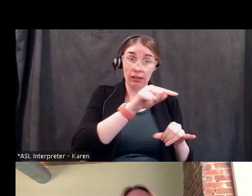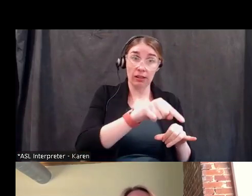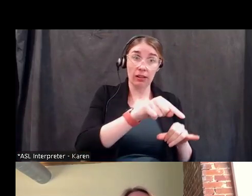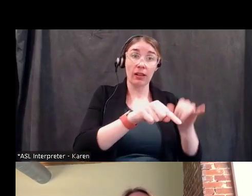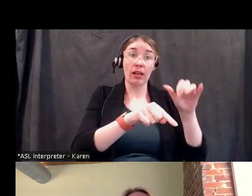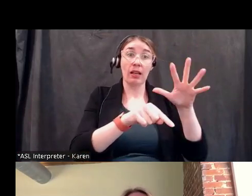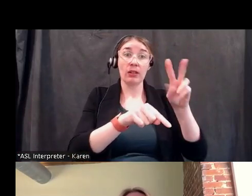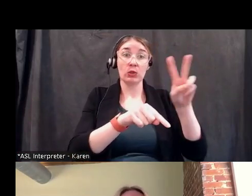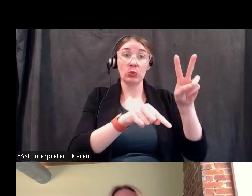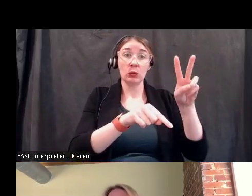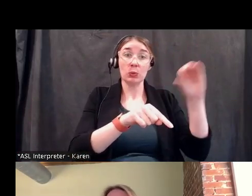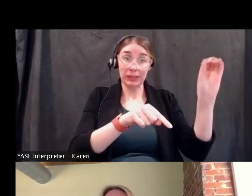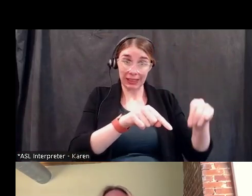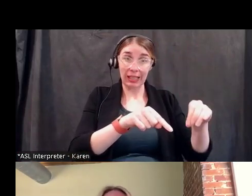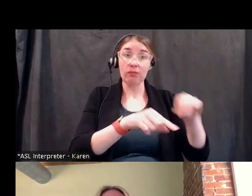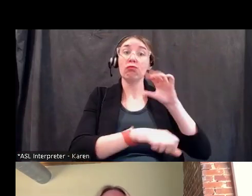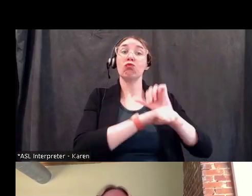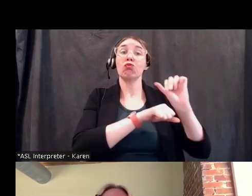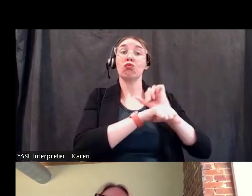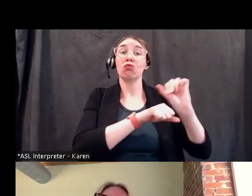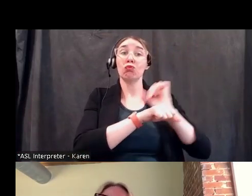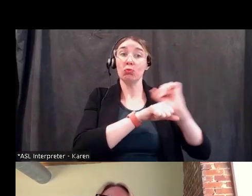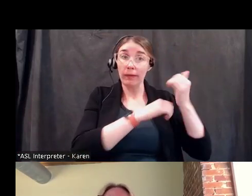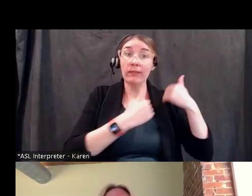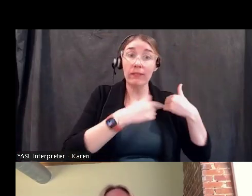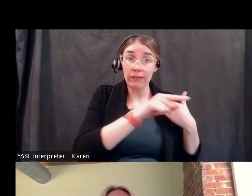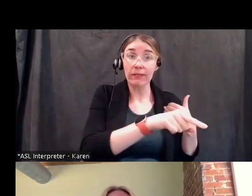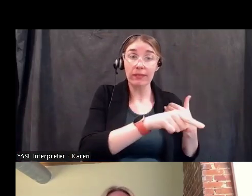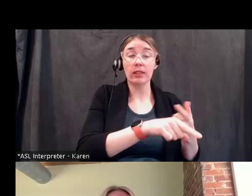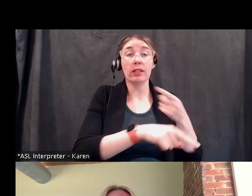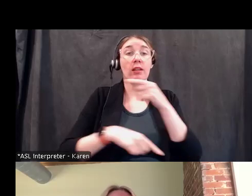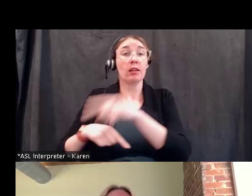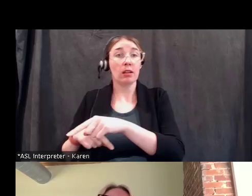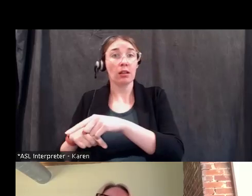that were involved with some kind of sport or recreation active versus 33%.